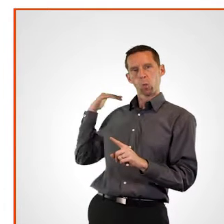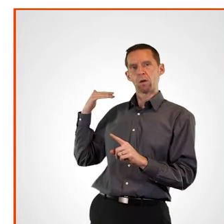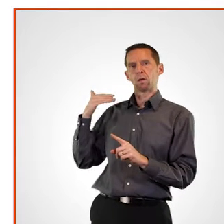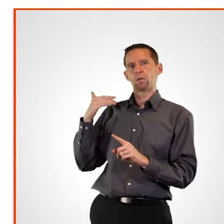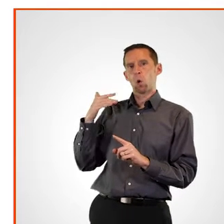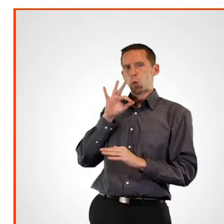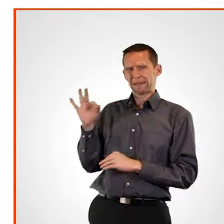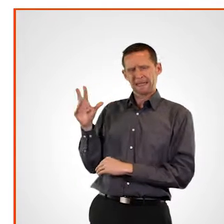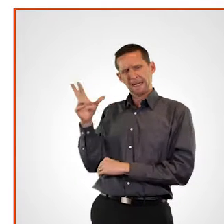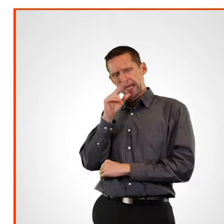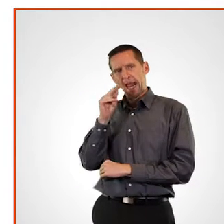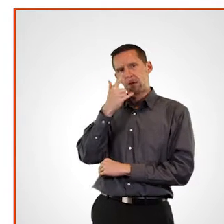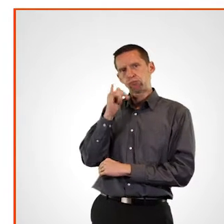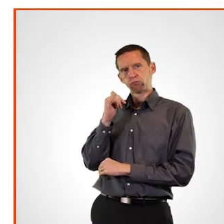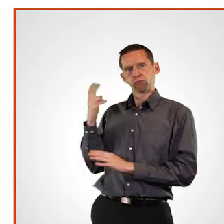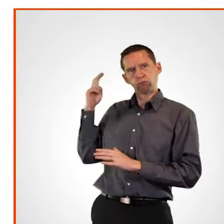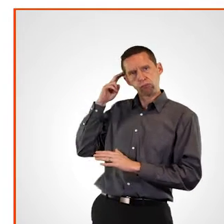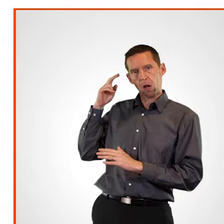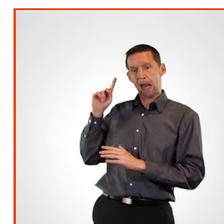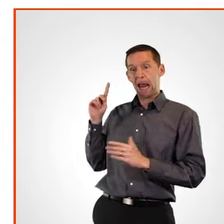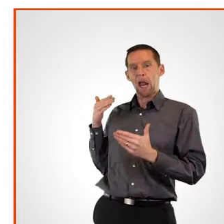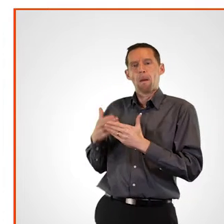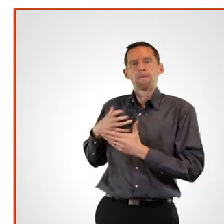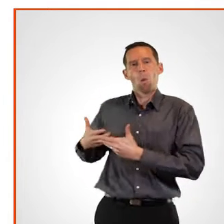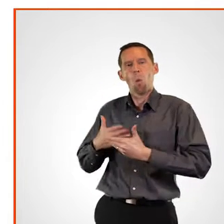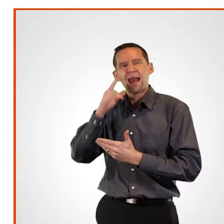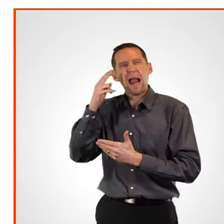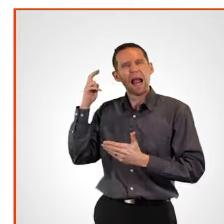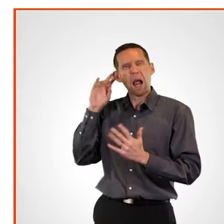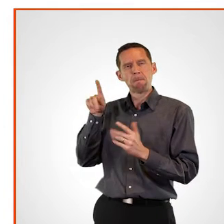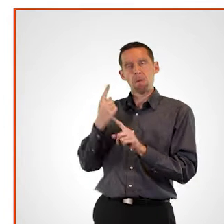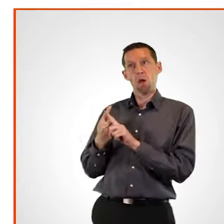quite as young as these days, but I think it will give you a good overview of what was happening.